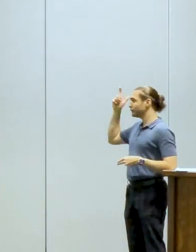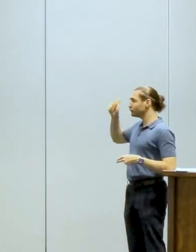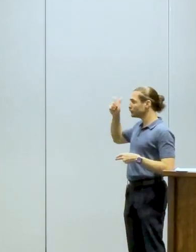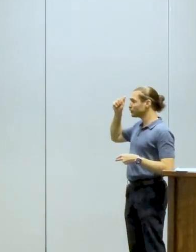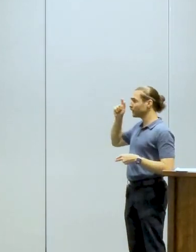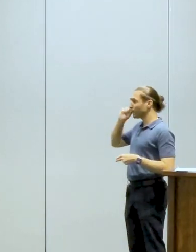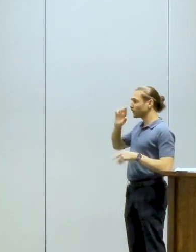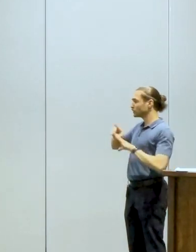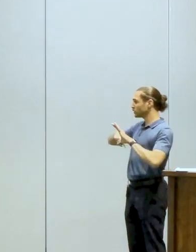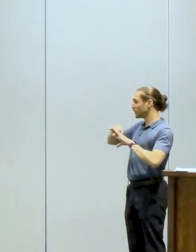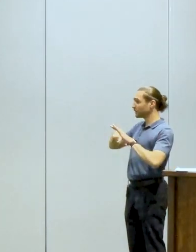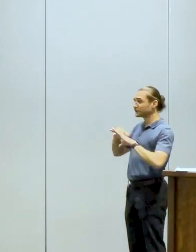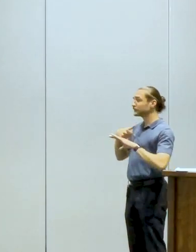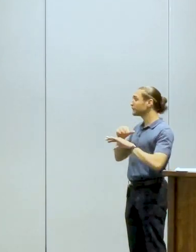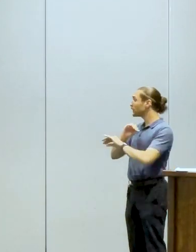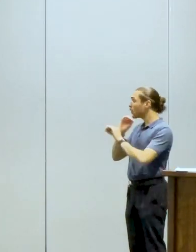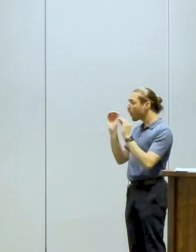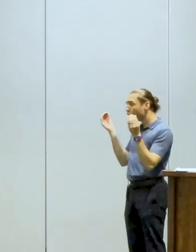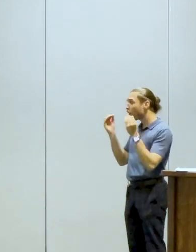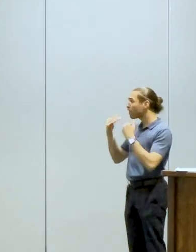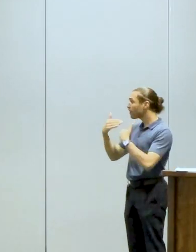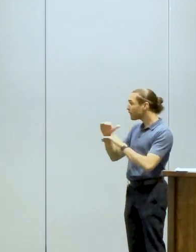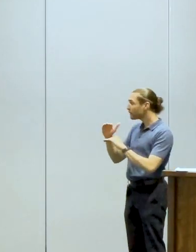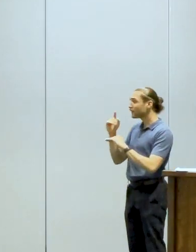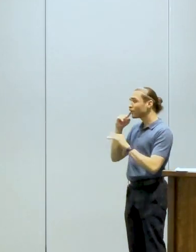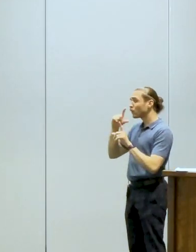questions I can ask or anything like that. Do your schools have